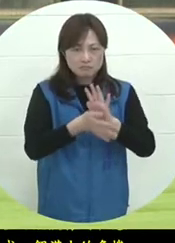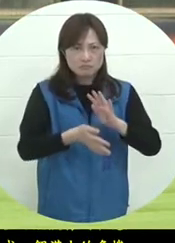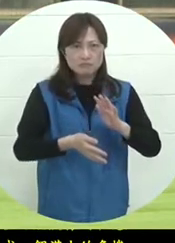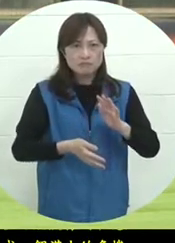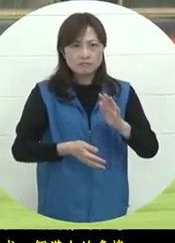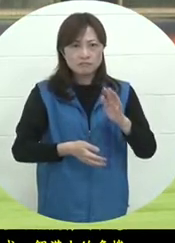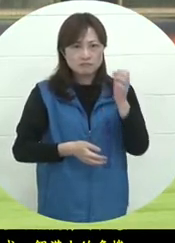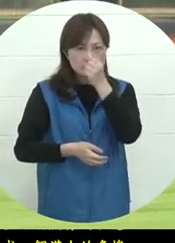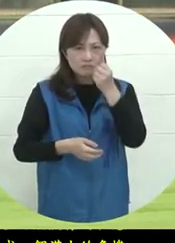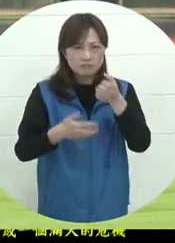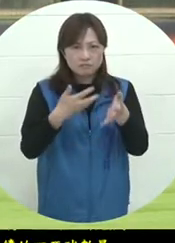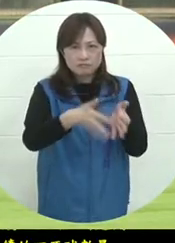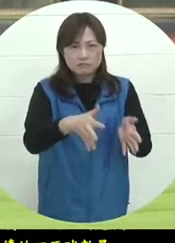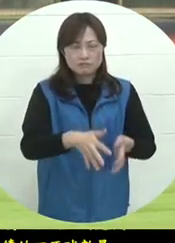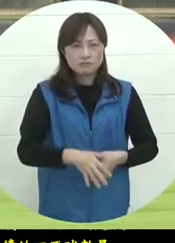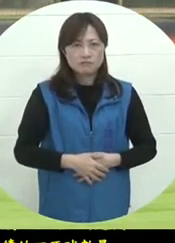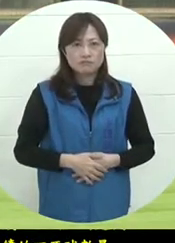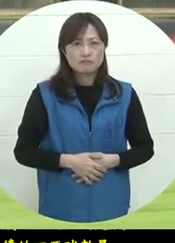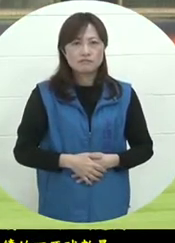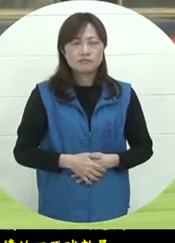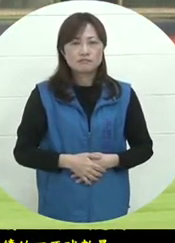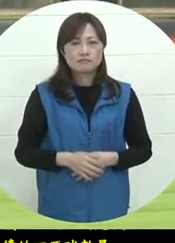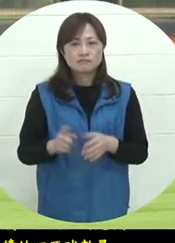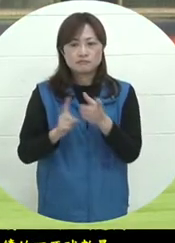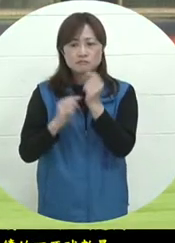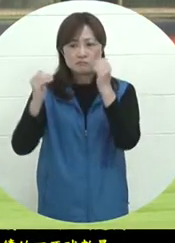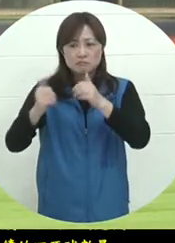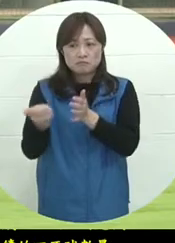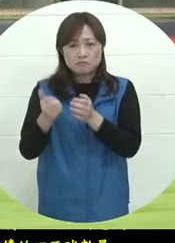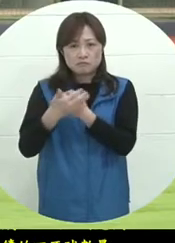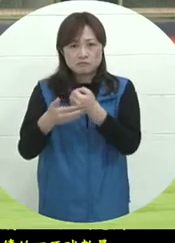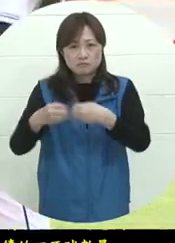So Shimiya Yoshiya just walked four balls and formed a wild situation.